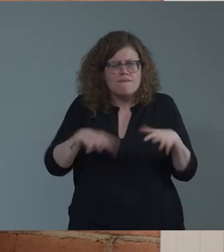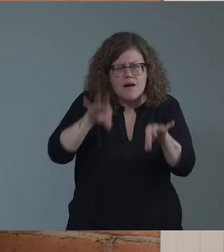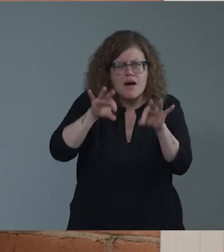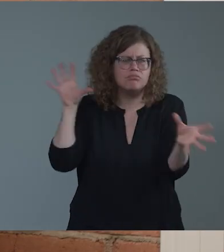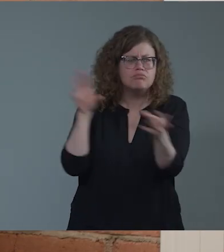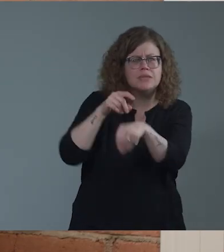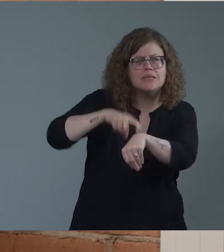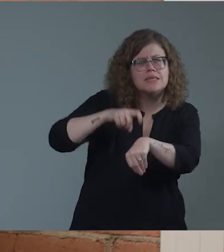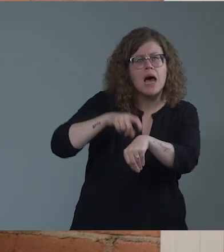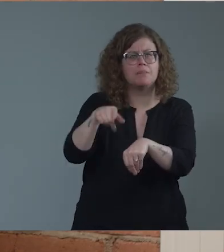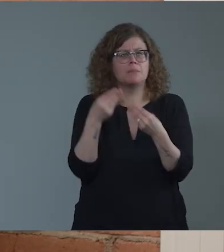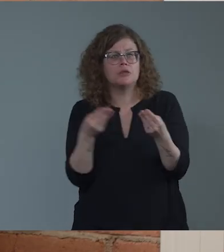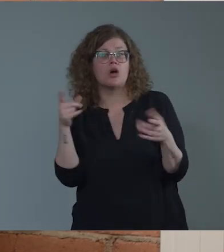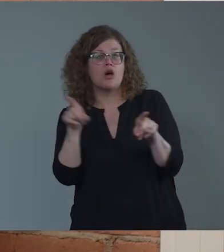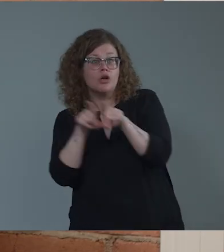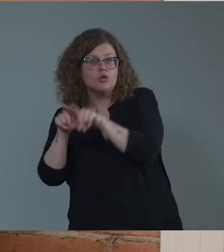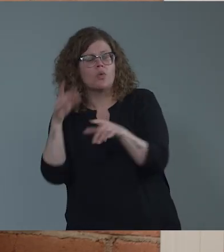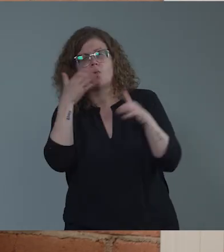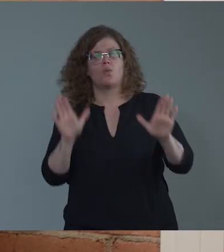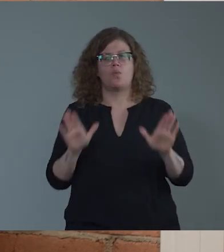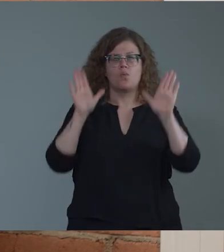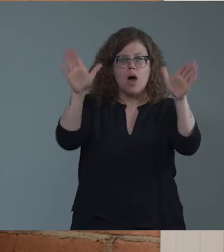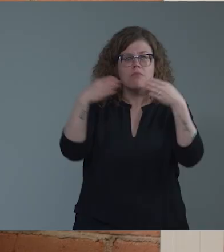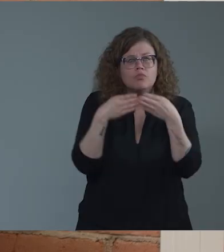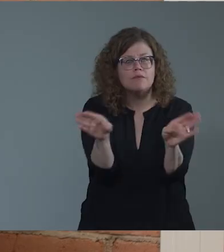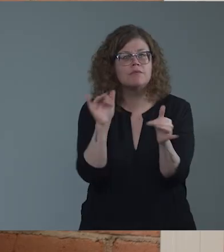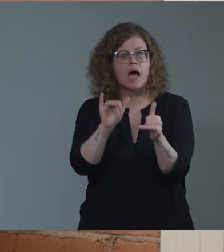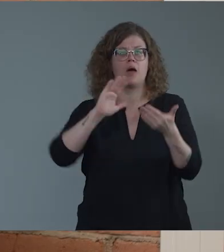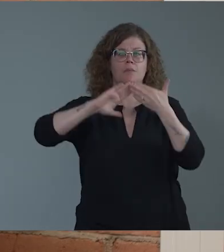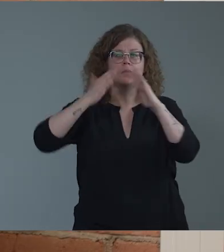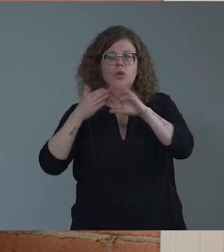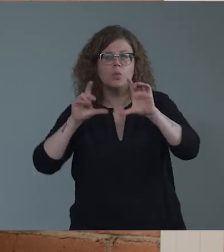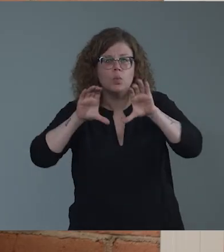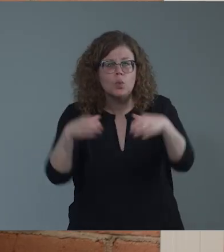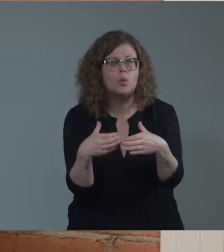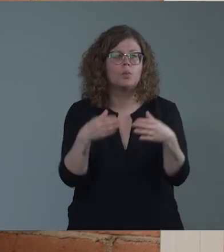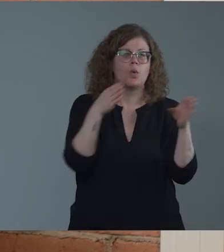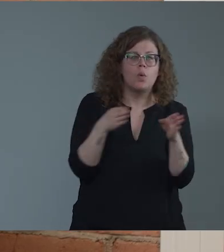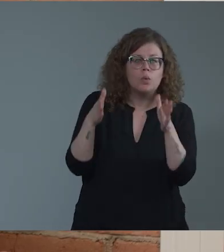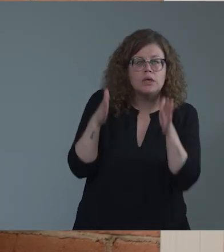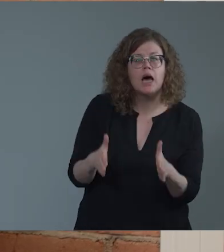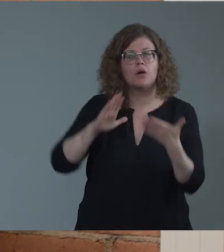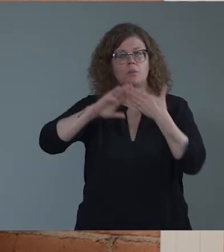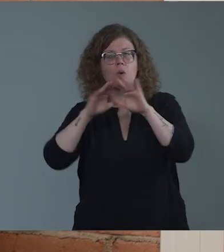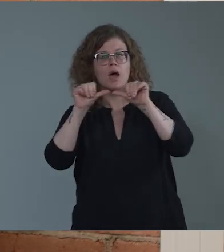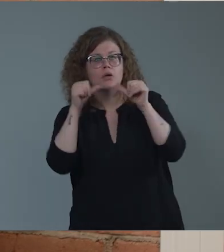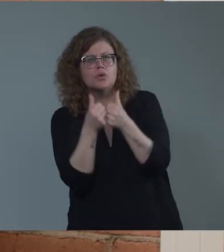What we've found over time is that this material is also incredibly relevant to community groups, and organizers, community associations